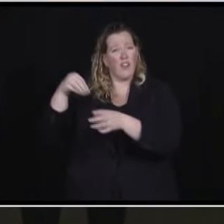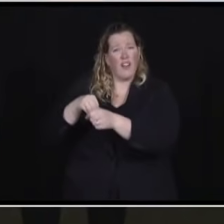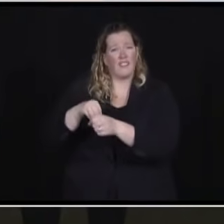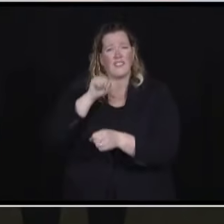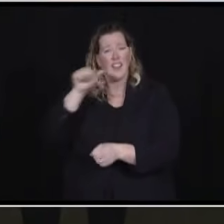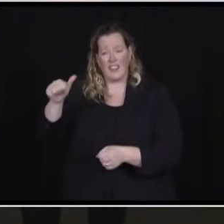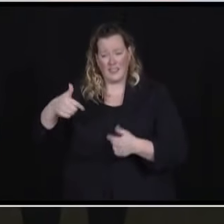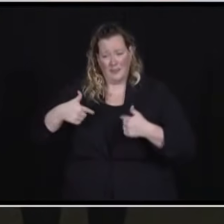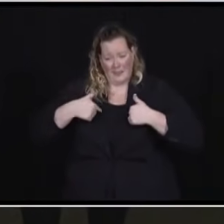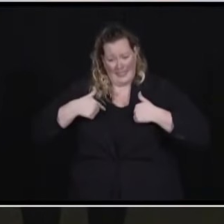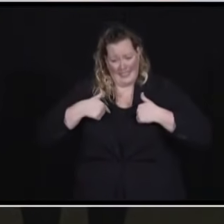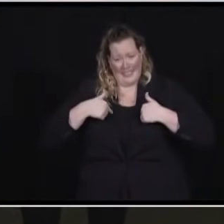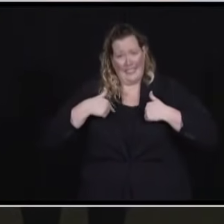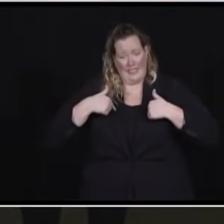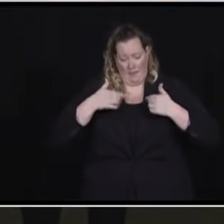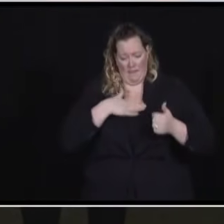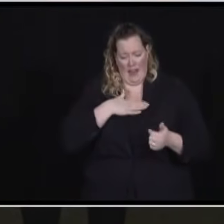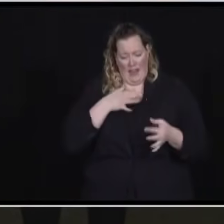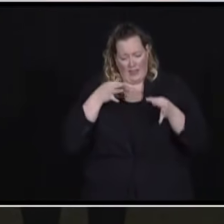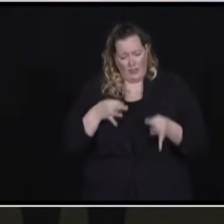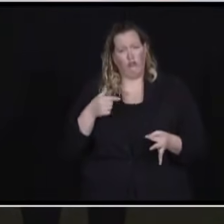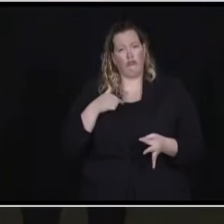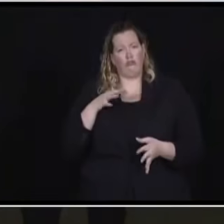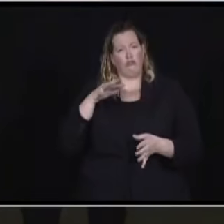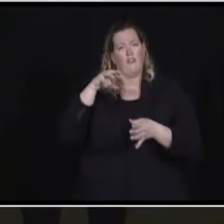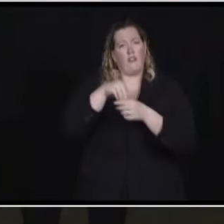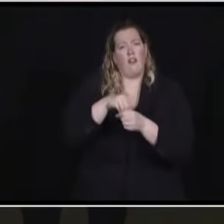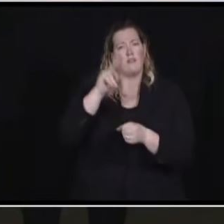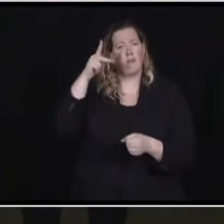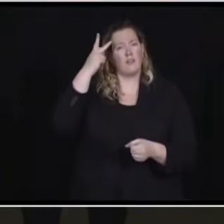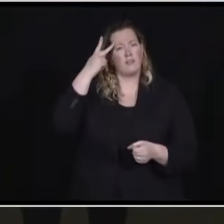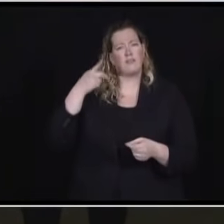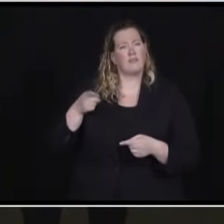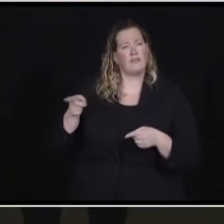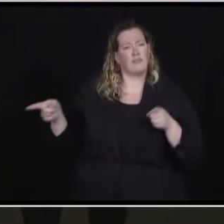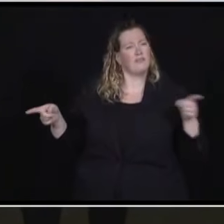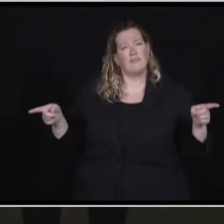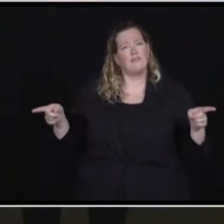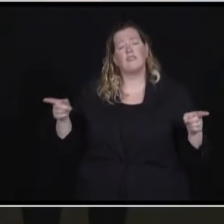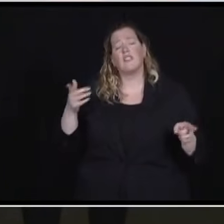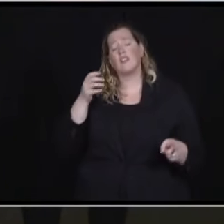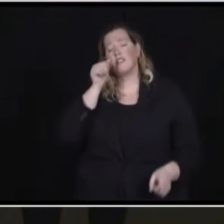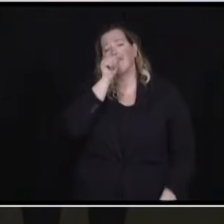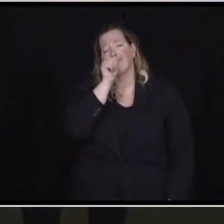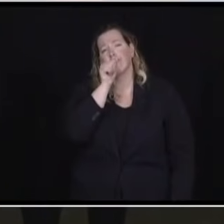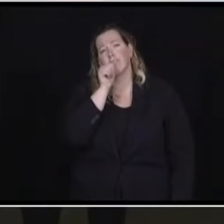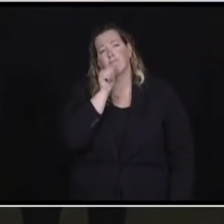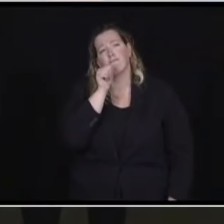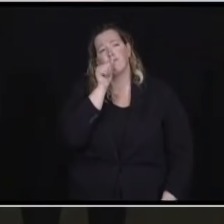they aren't making decisions, it is totally unfair, it is an acceptable that